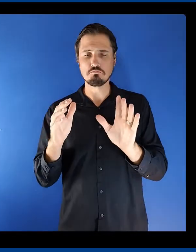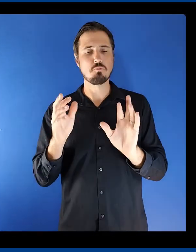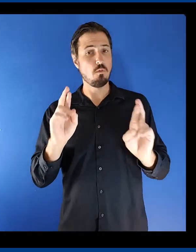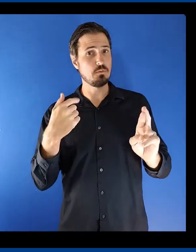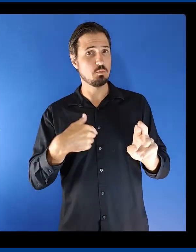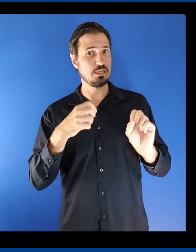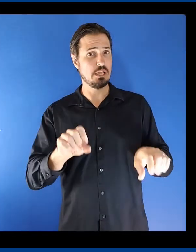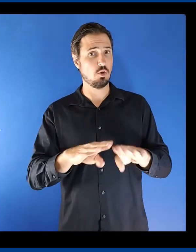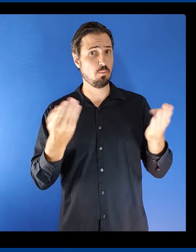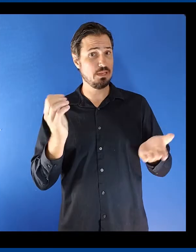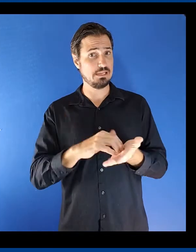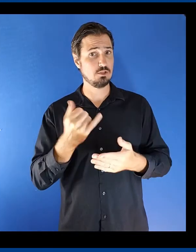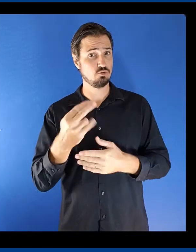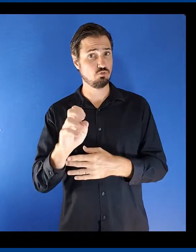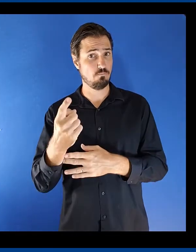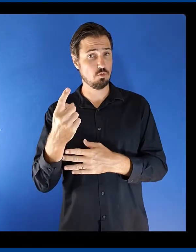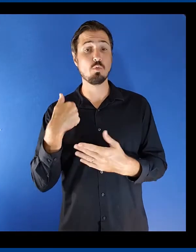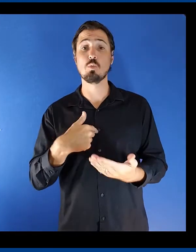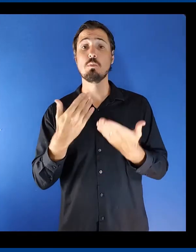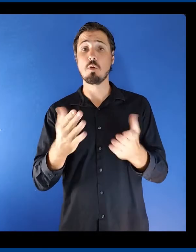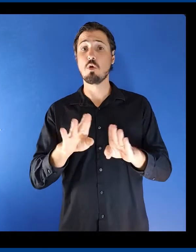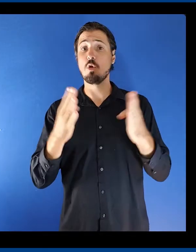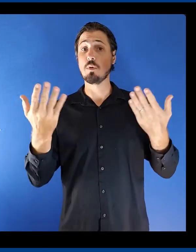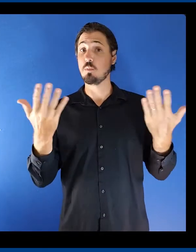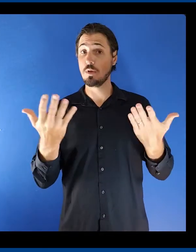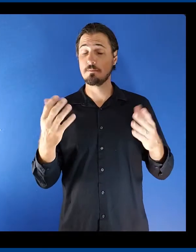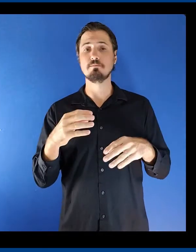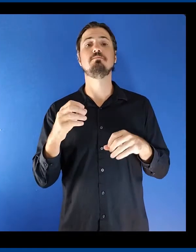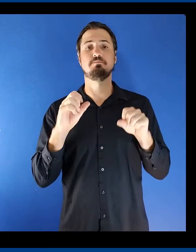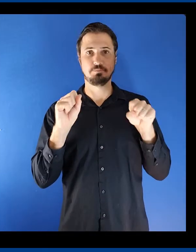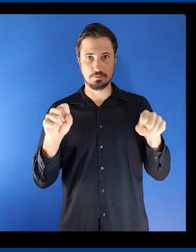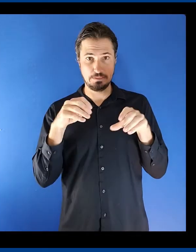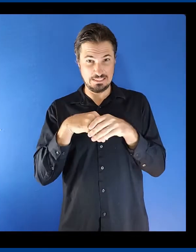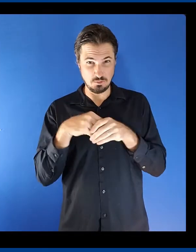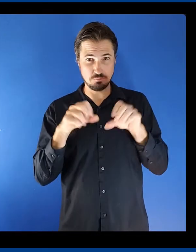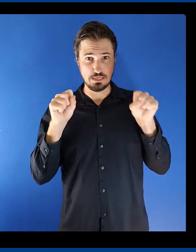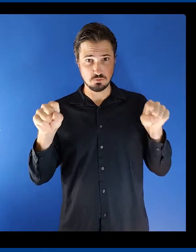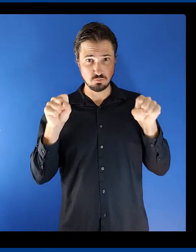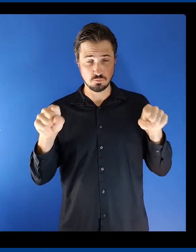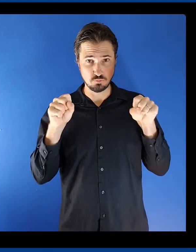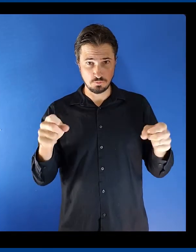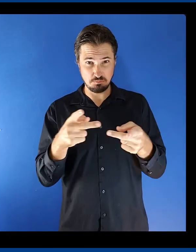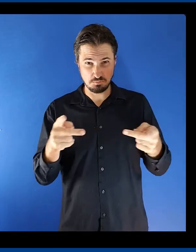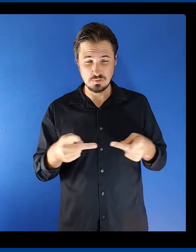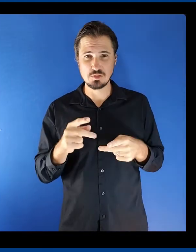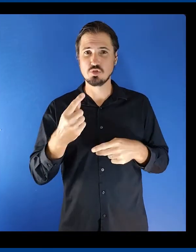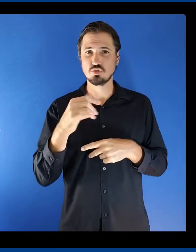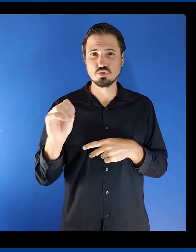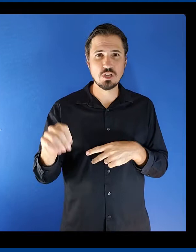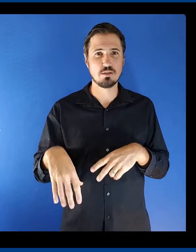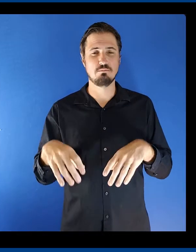Indoor exercise facilities, including gyms, fitness centers and recreation facilities